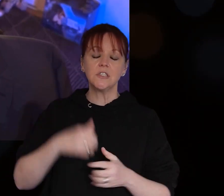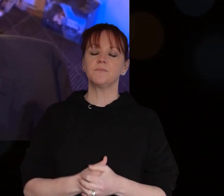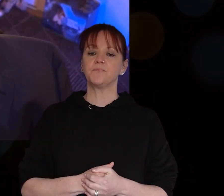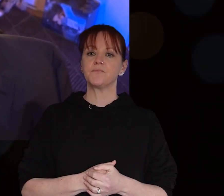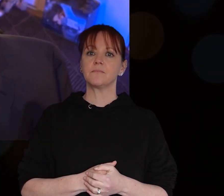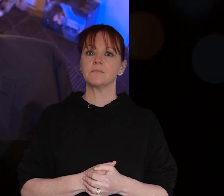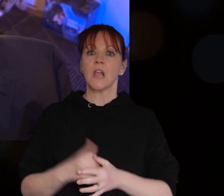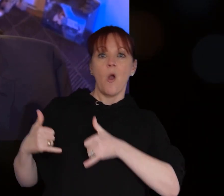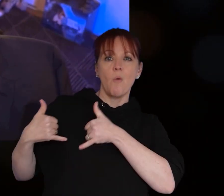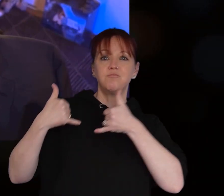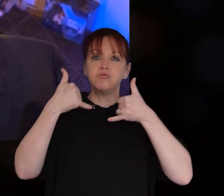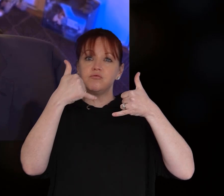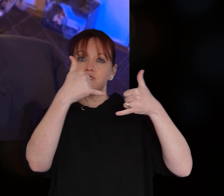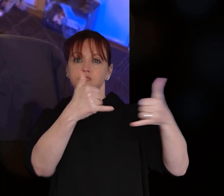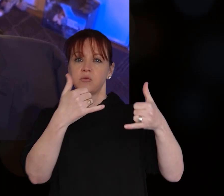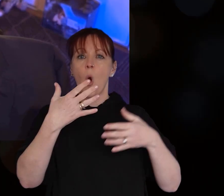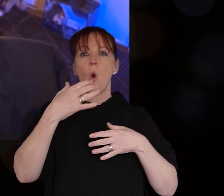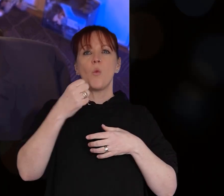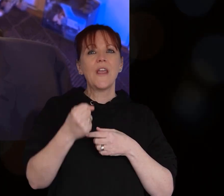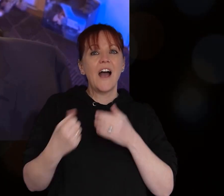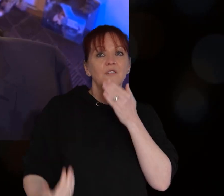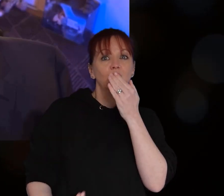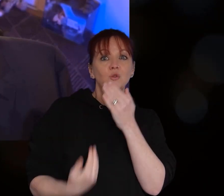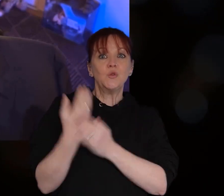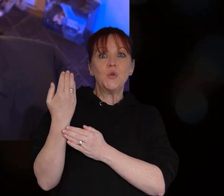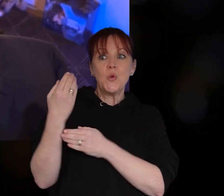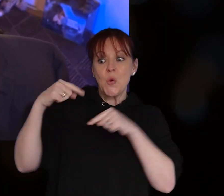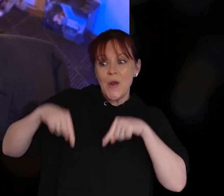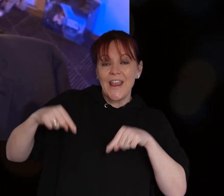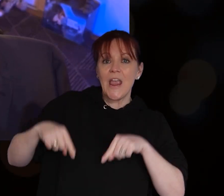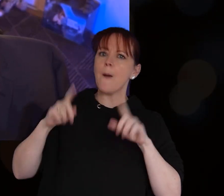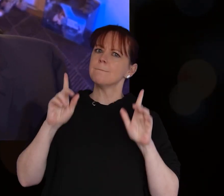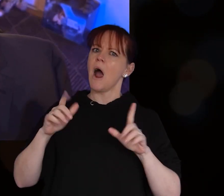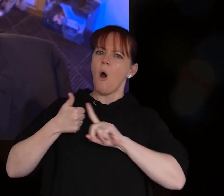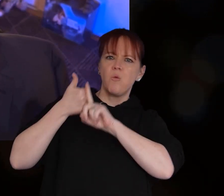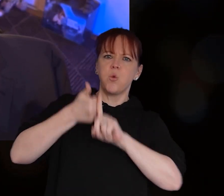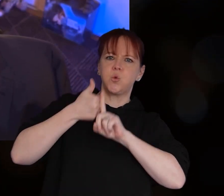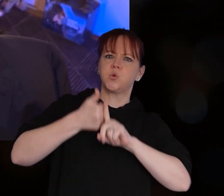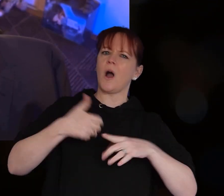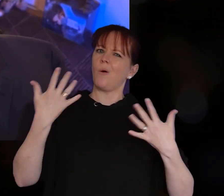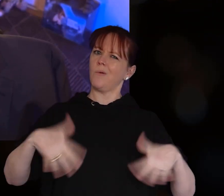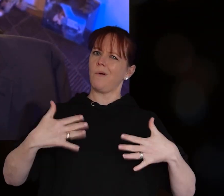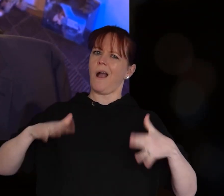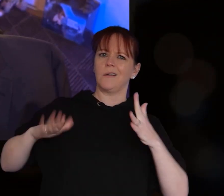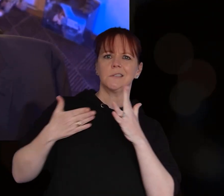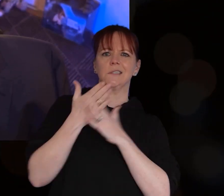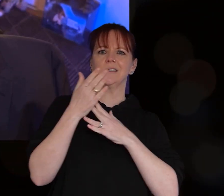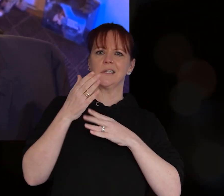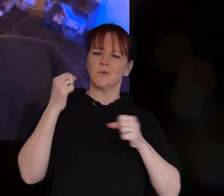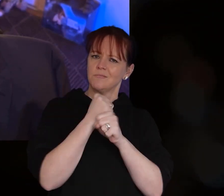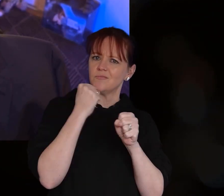To present the winner we have someone who is new to the awards but an amazing advocate and accessibility producer in the community.